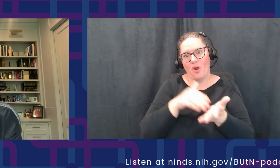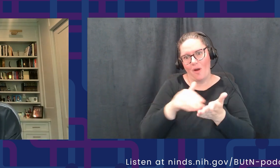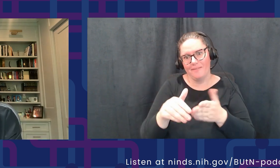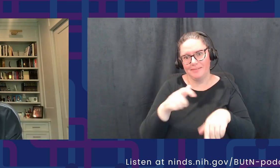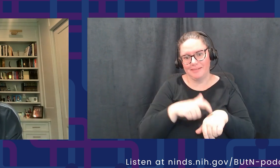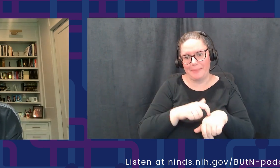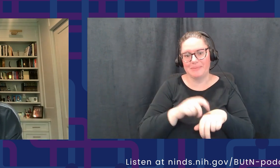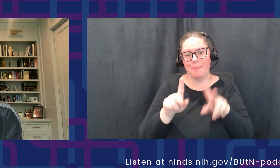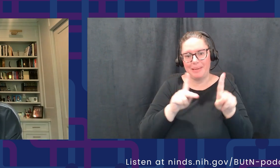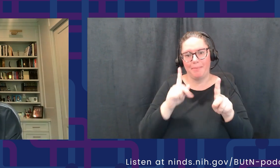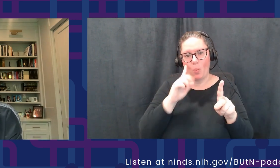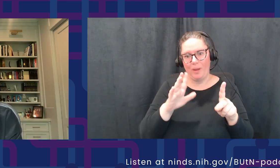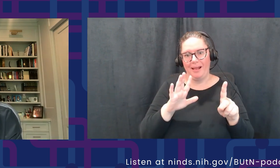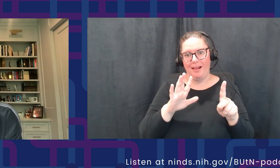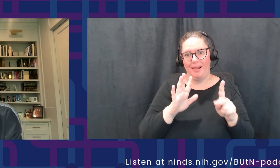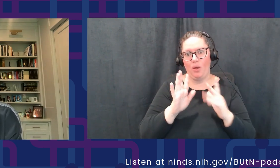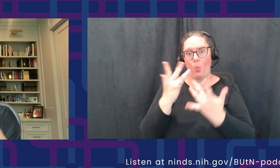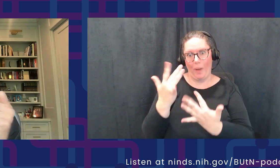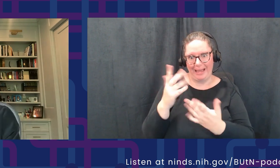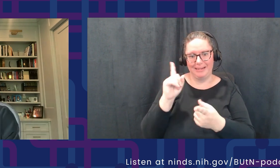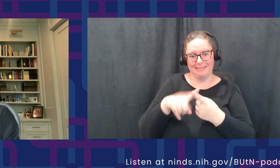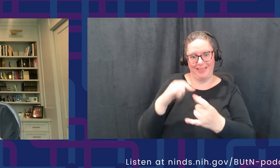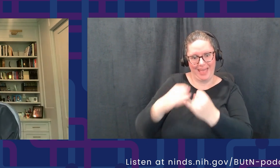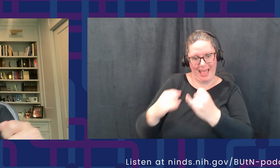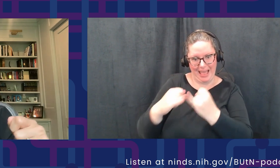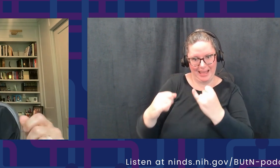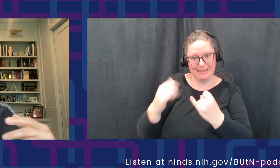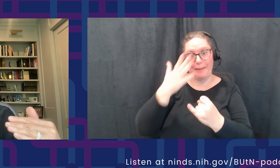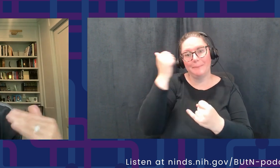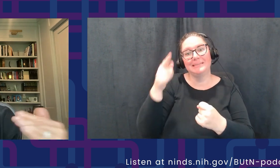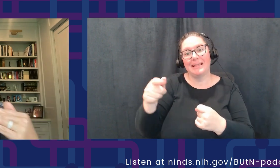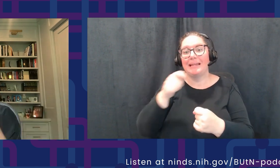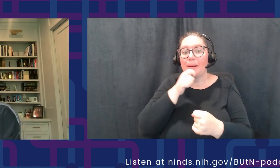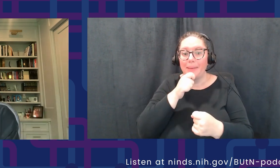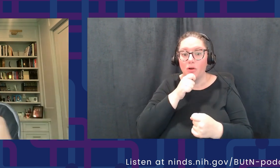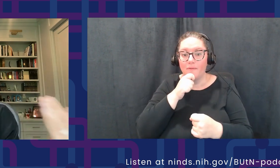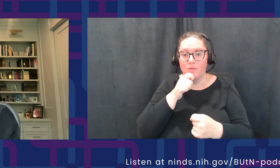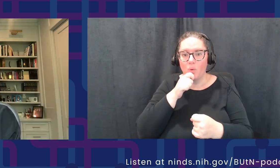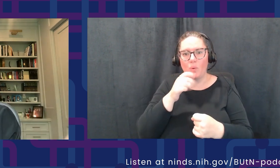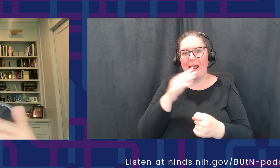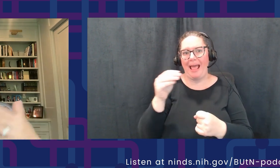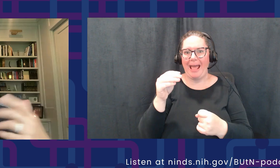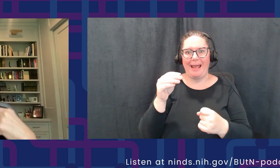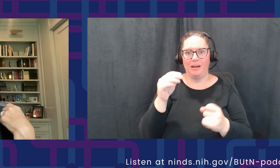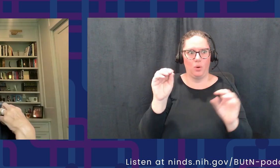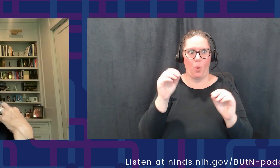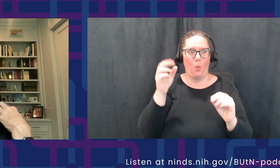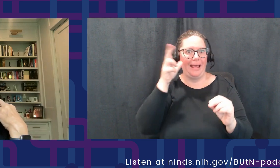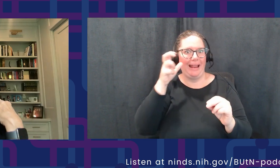leave questions until the end just because they need a microphone and it will not be heard, especially if the talk is being taped.